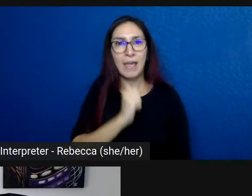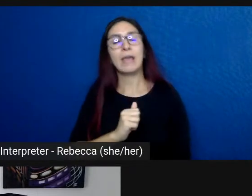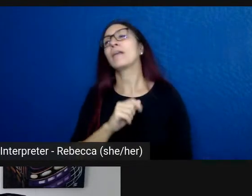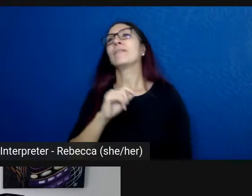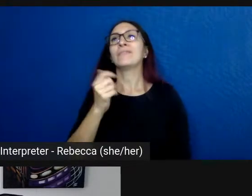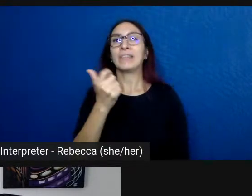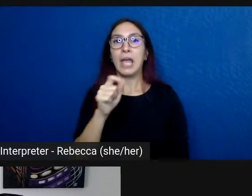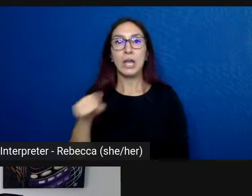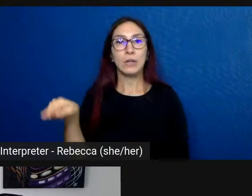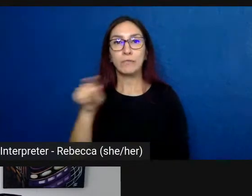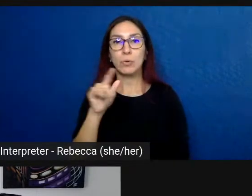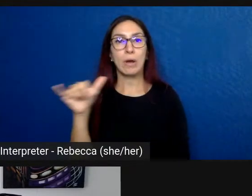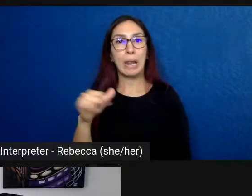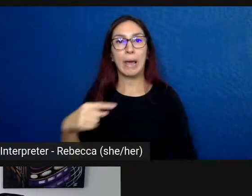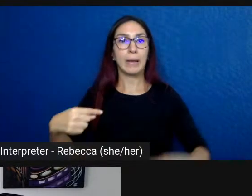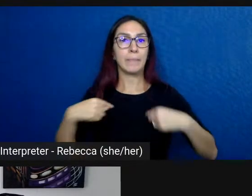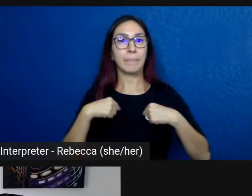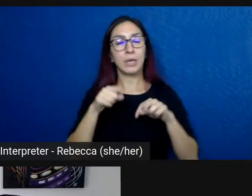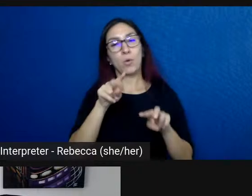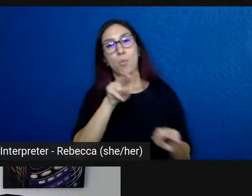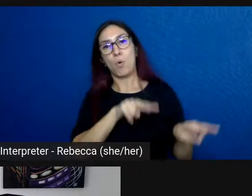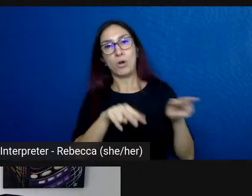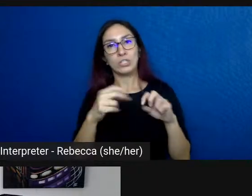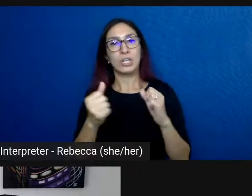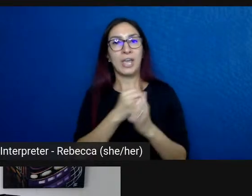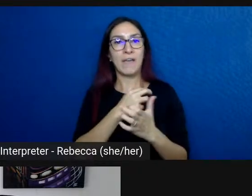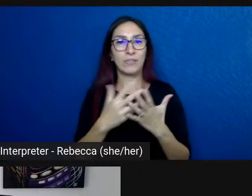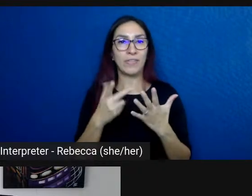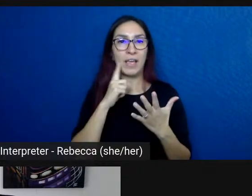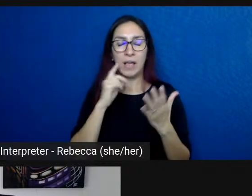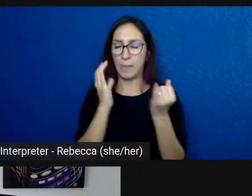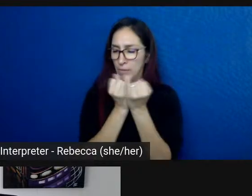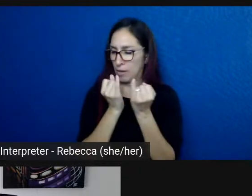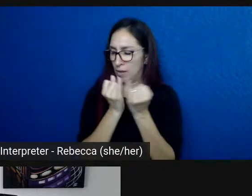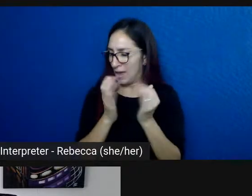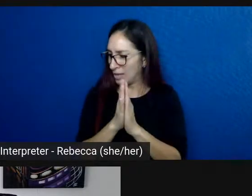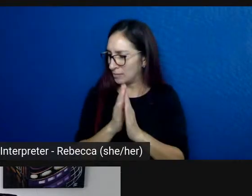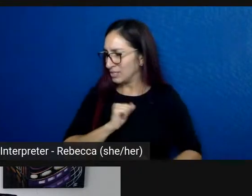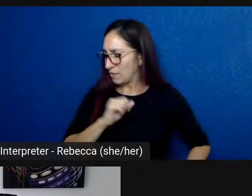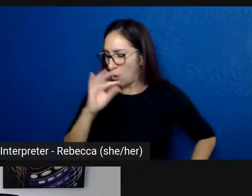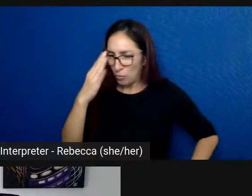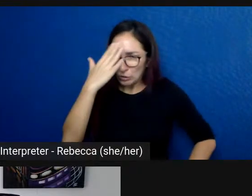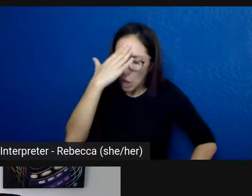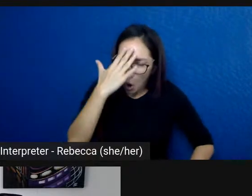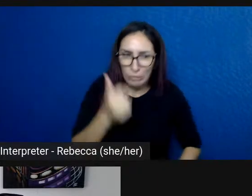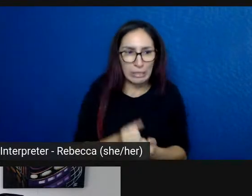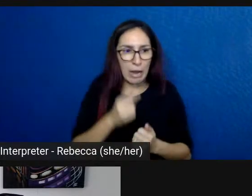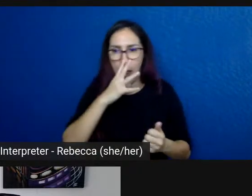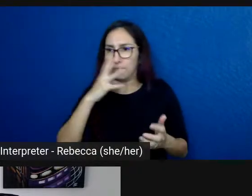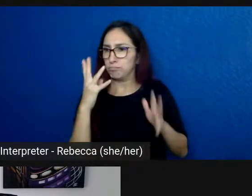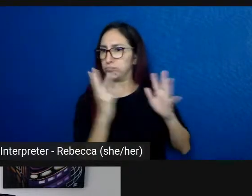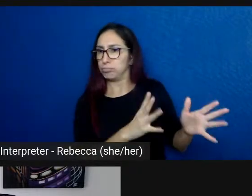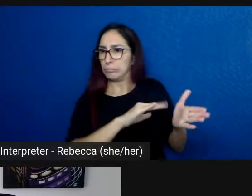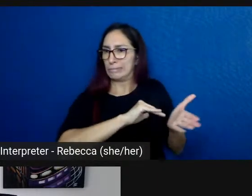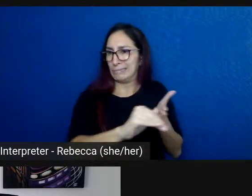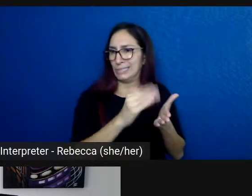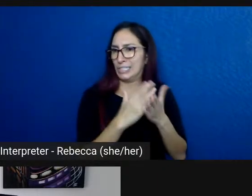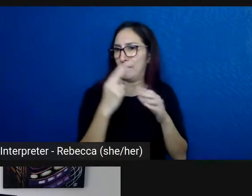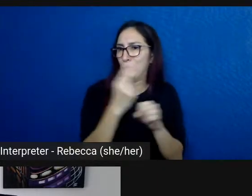Personally, I have to effectively build experiences like this pretty much every day. If any of you are like me and watching everything that you